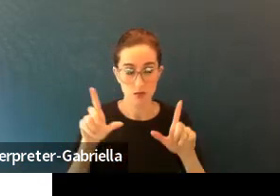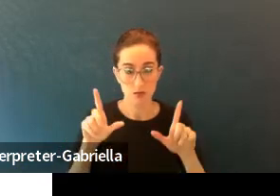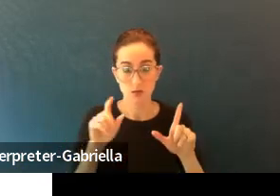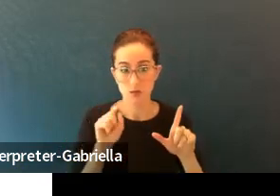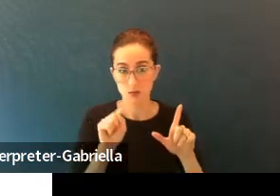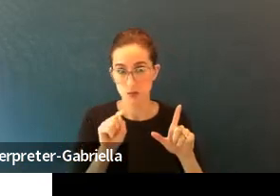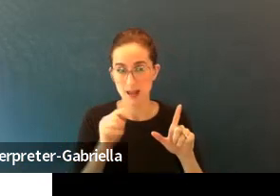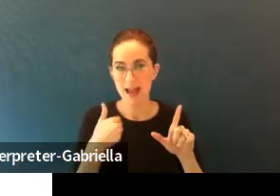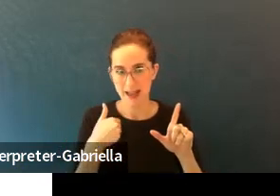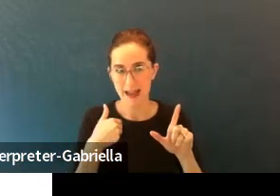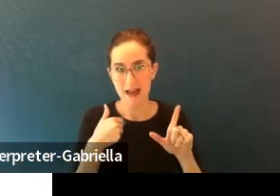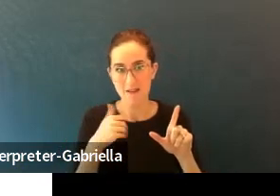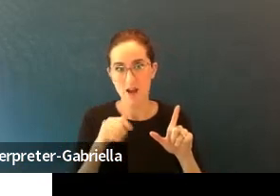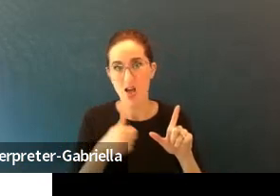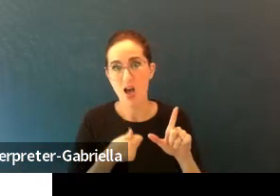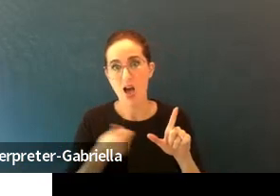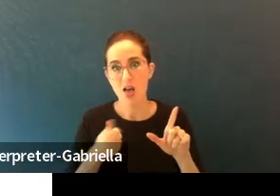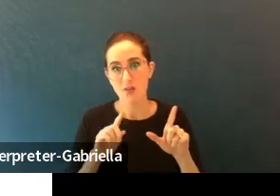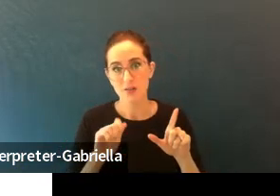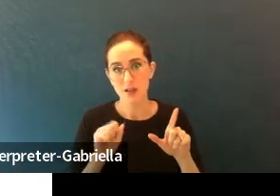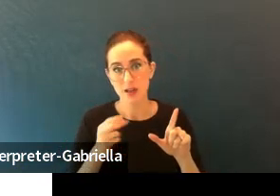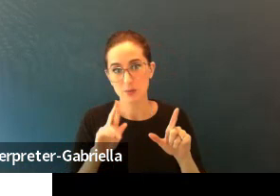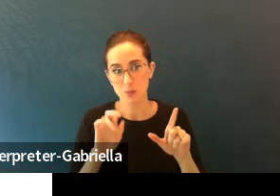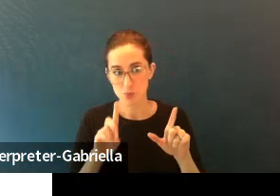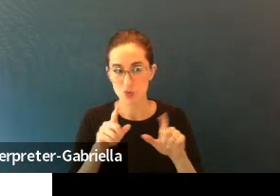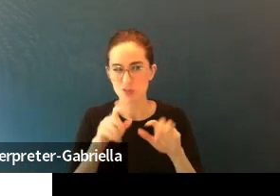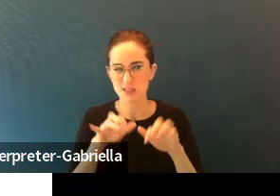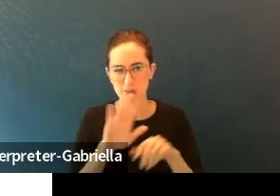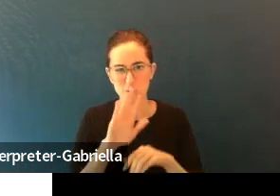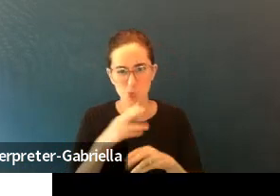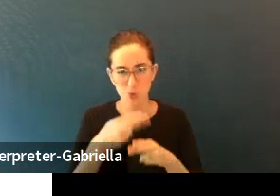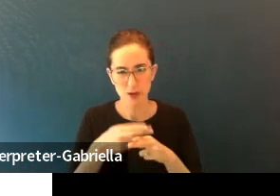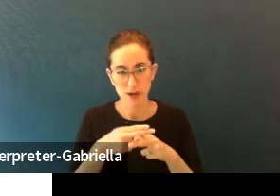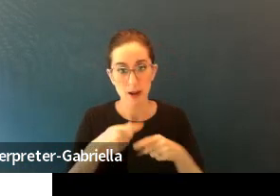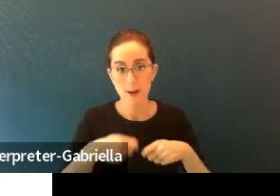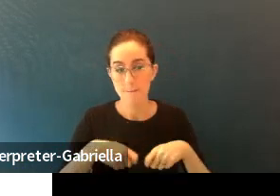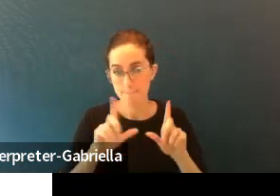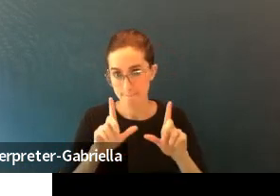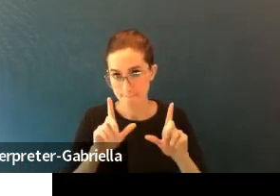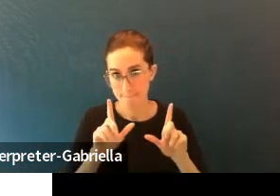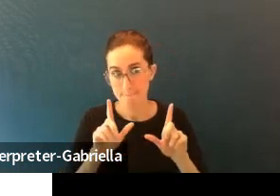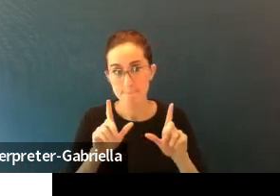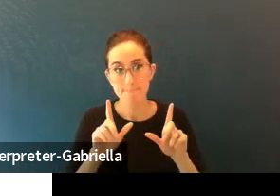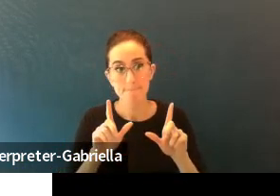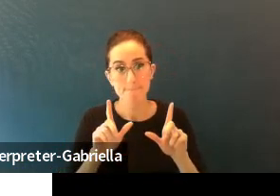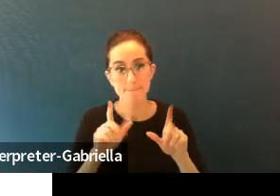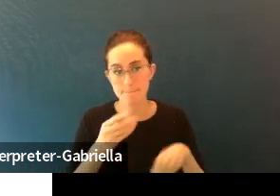where you can type in your name and then it'll pull up. Yeah, it's actually I don't have that screen on their side.